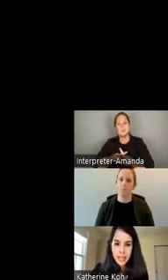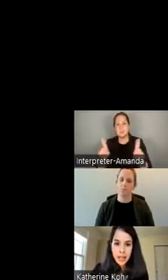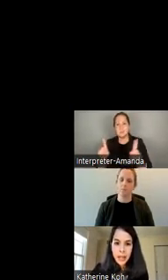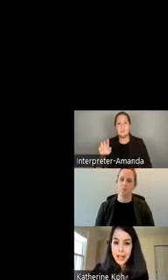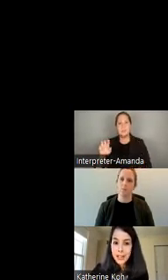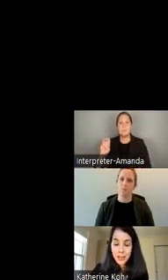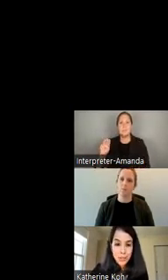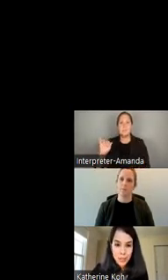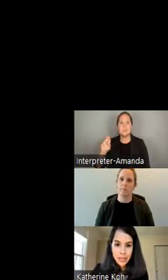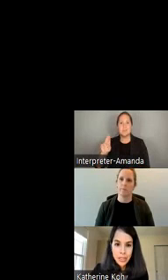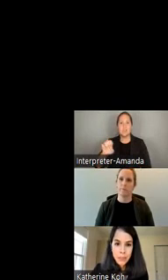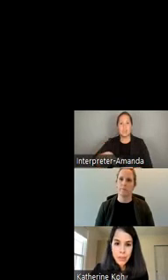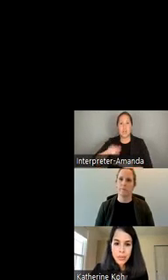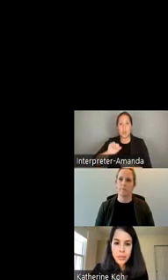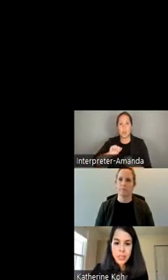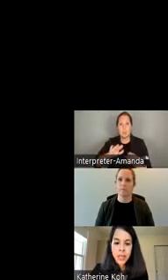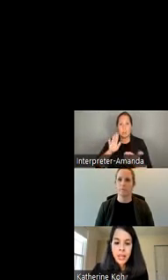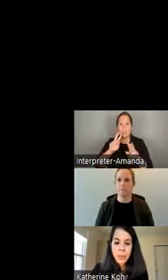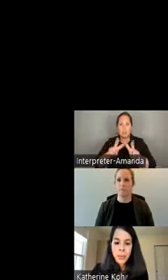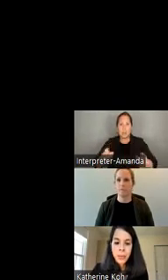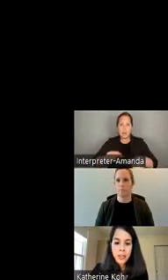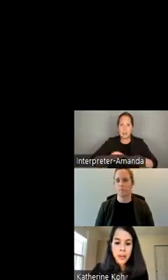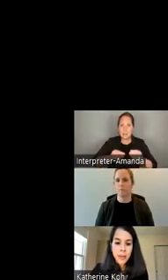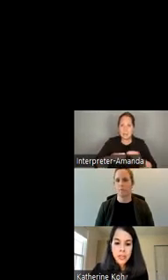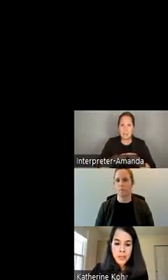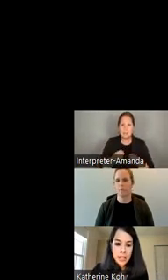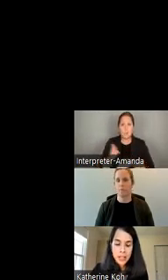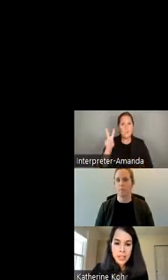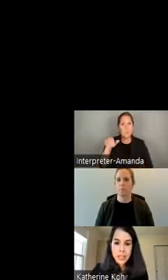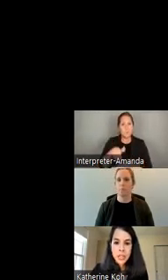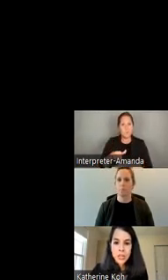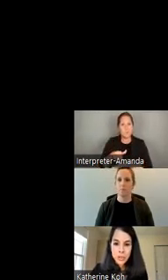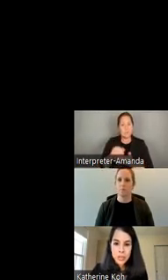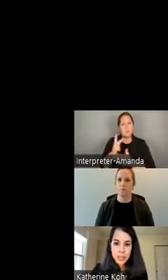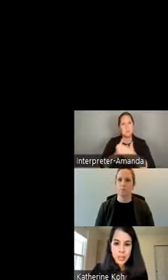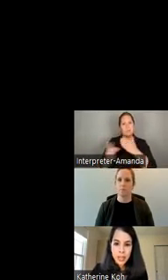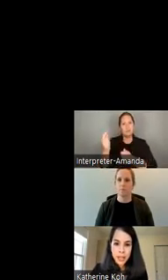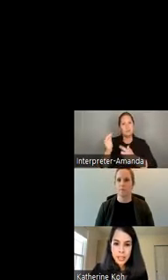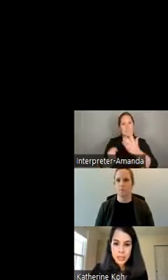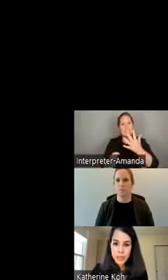data we had nearly 2000 and predictors in total and about 17 000 soldiers in our database it was